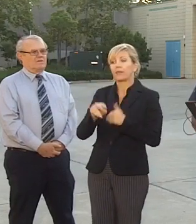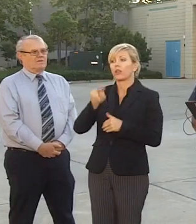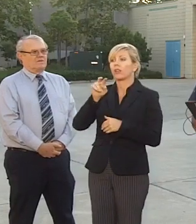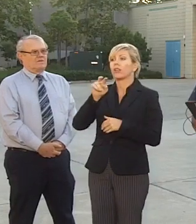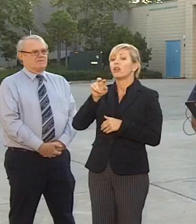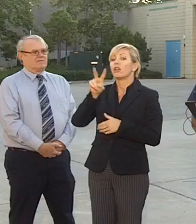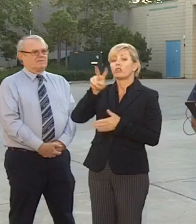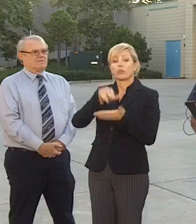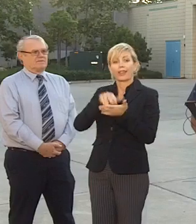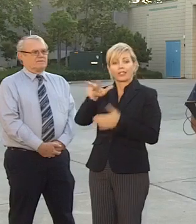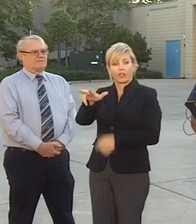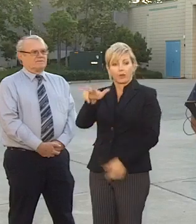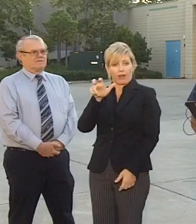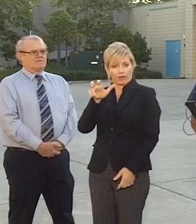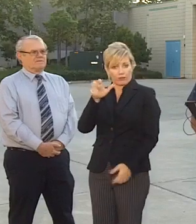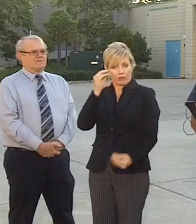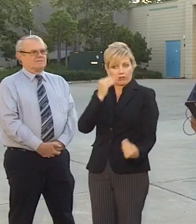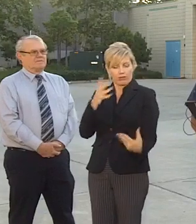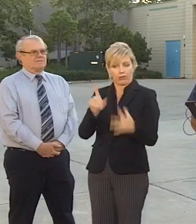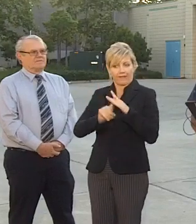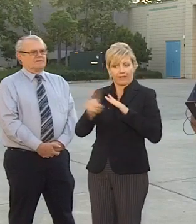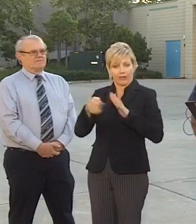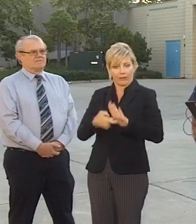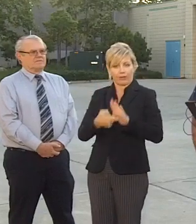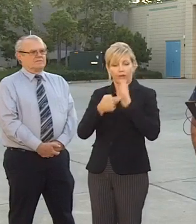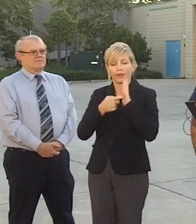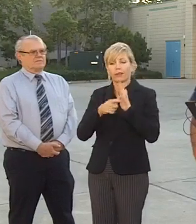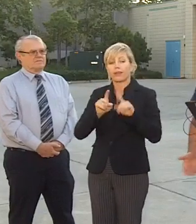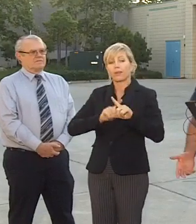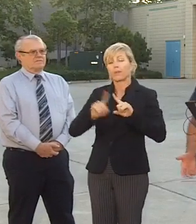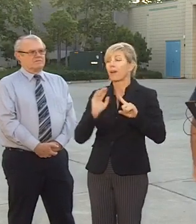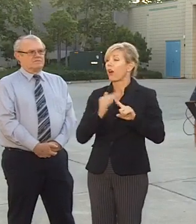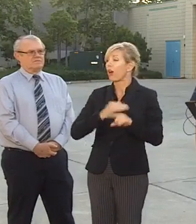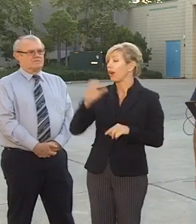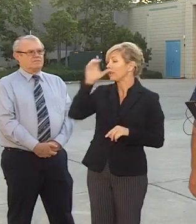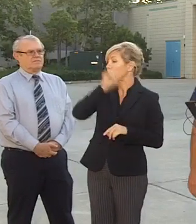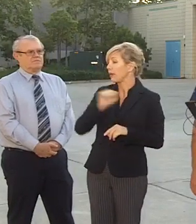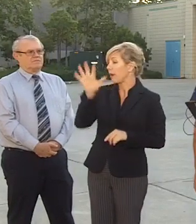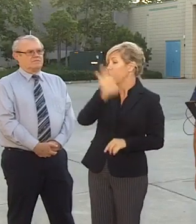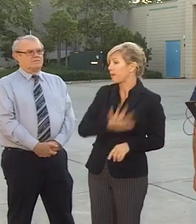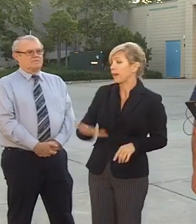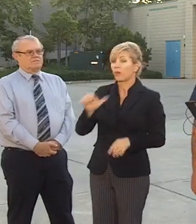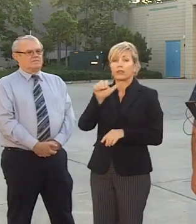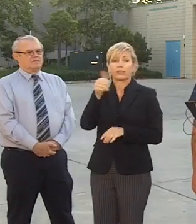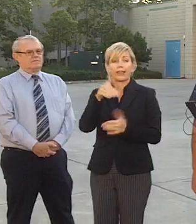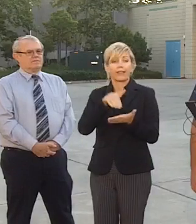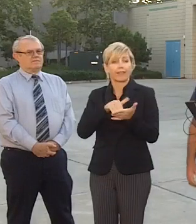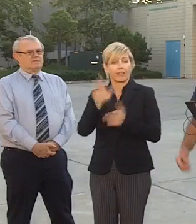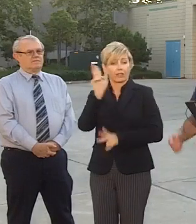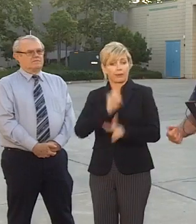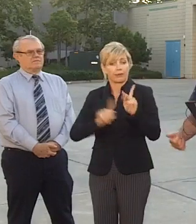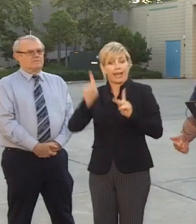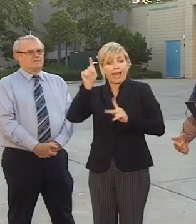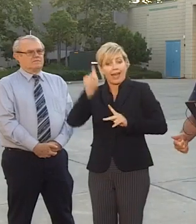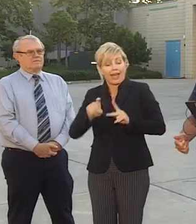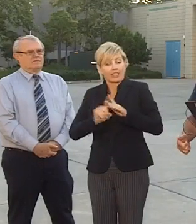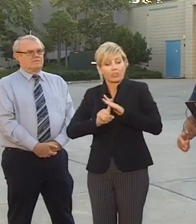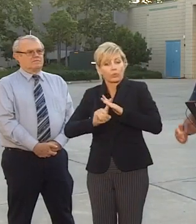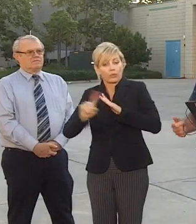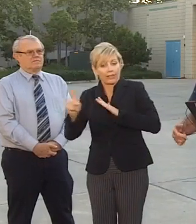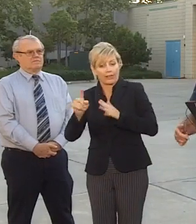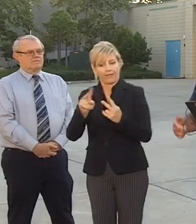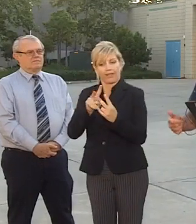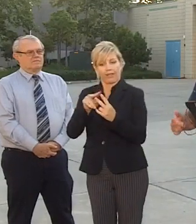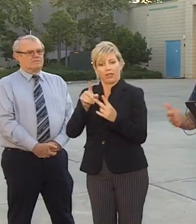but our estimate is about 10,000 people had to leave either mandatorily or they left on